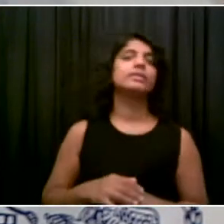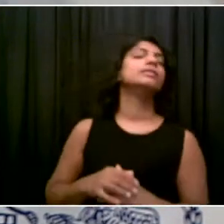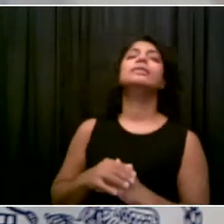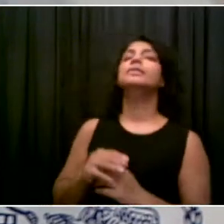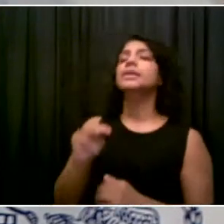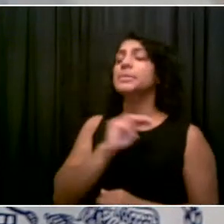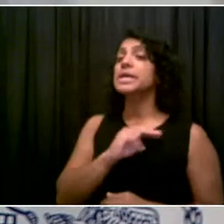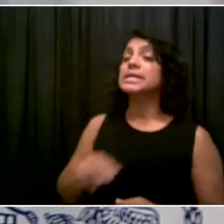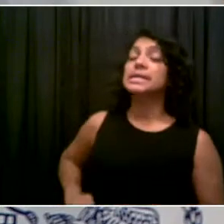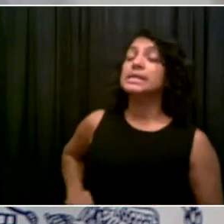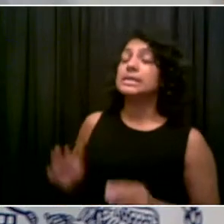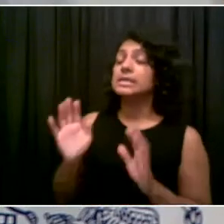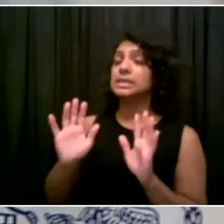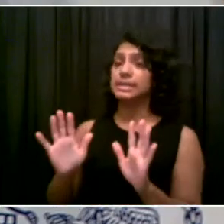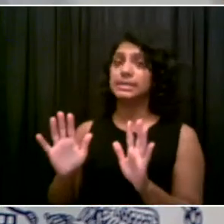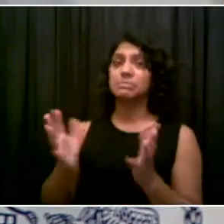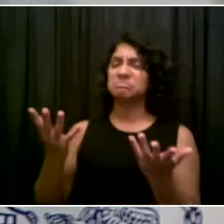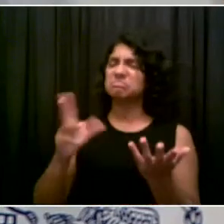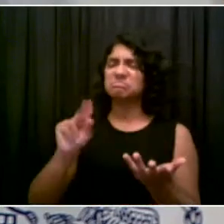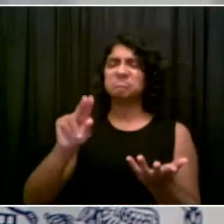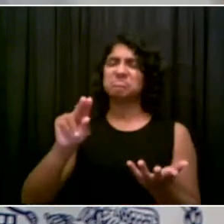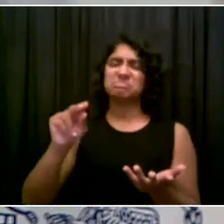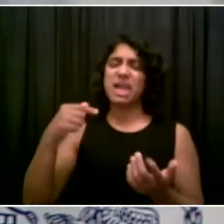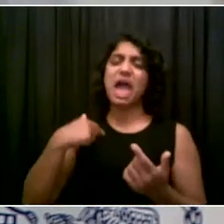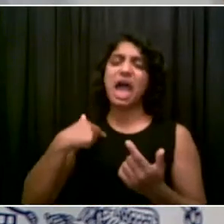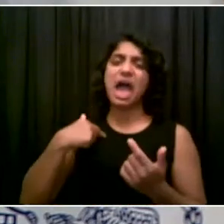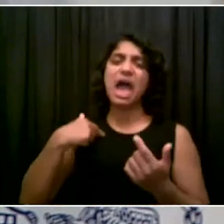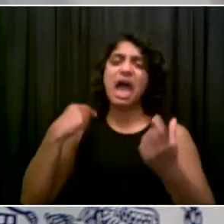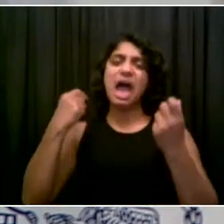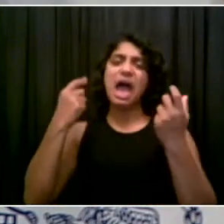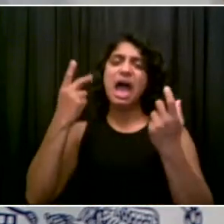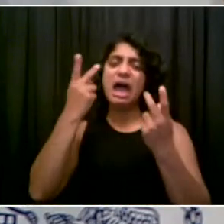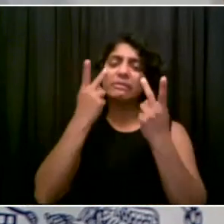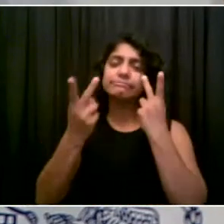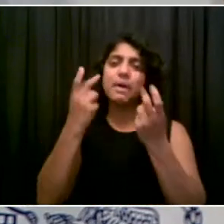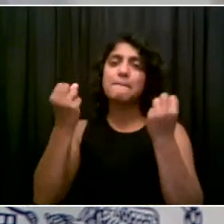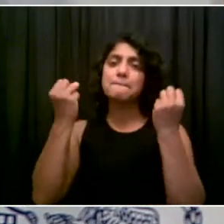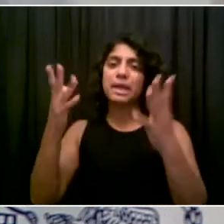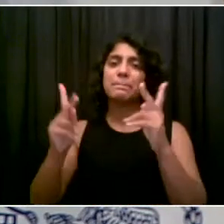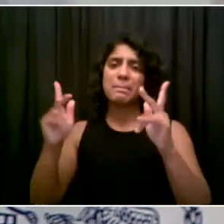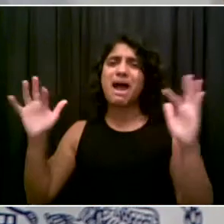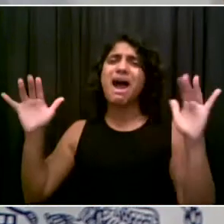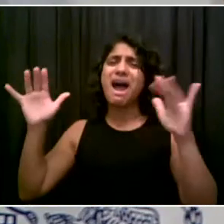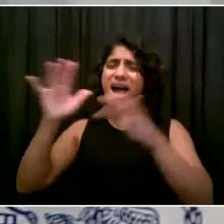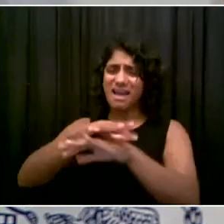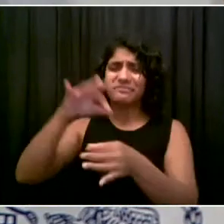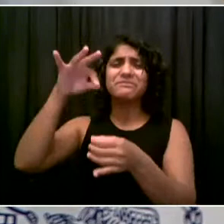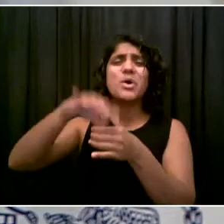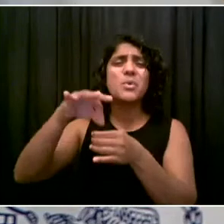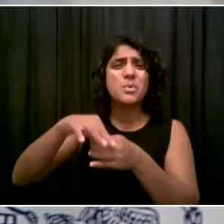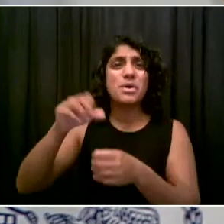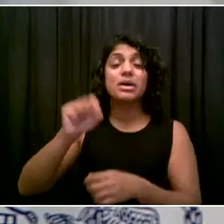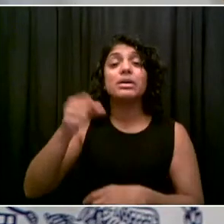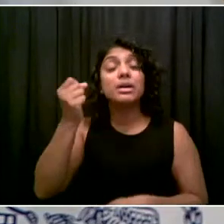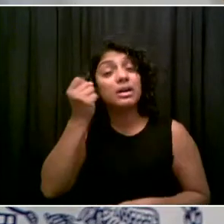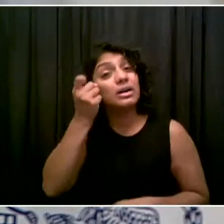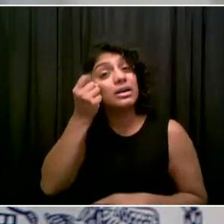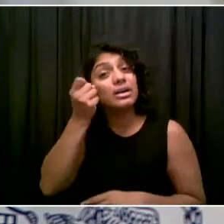JULIET, TURNOUT